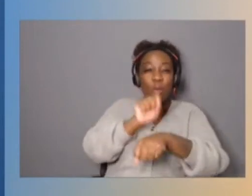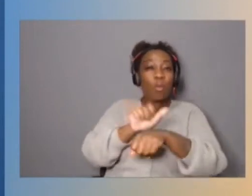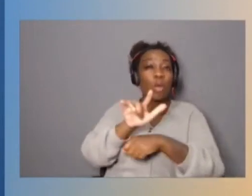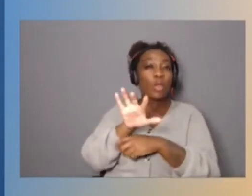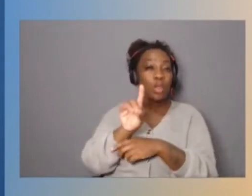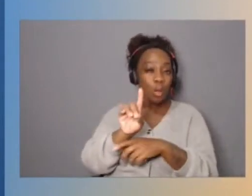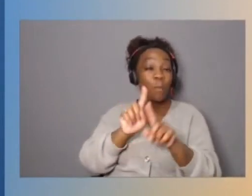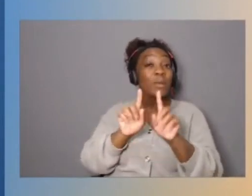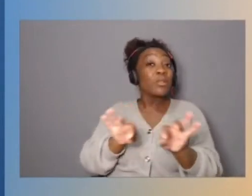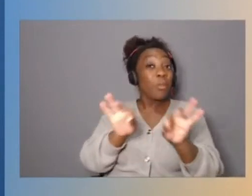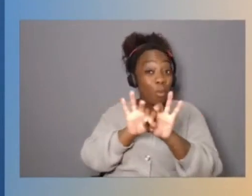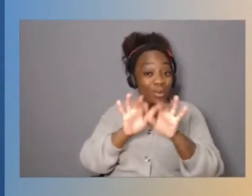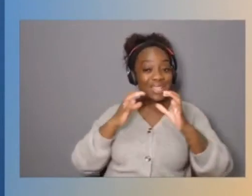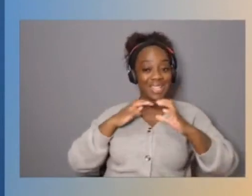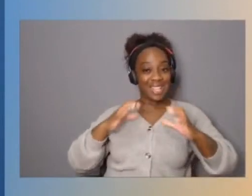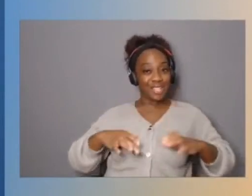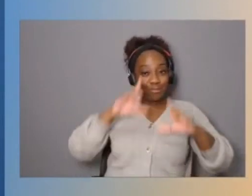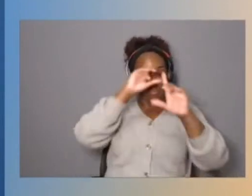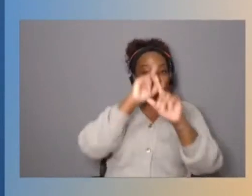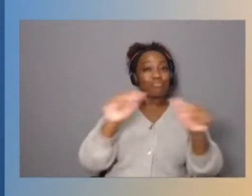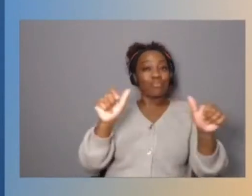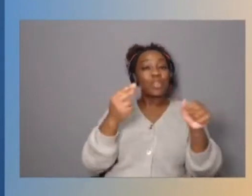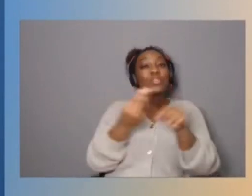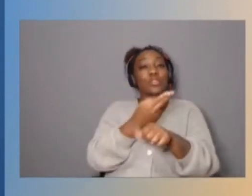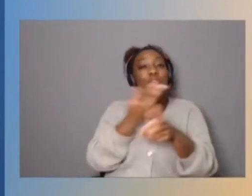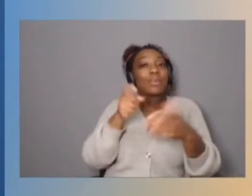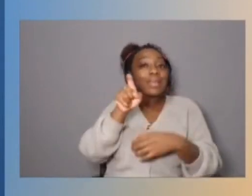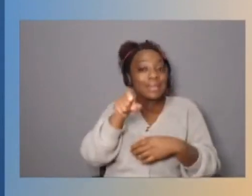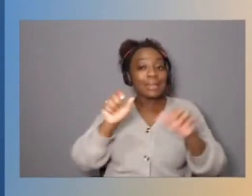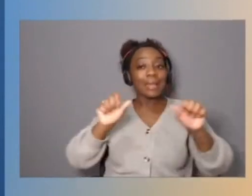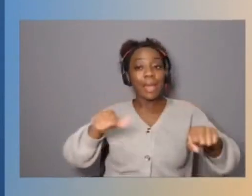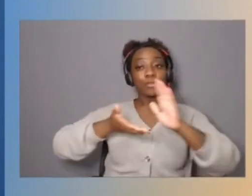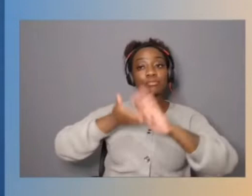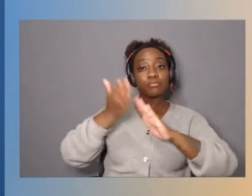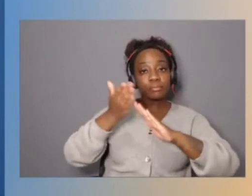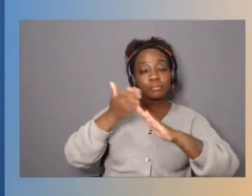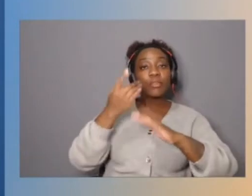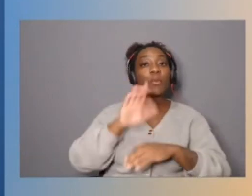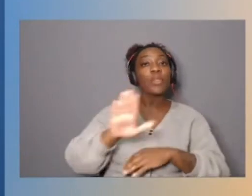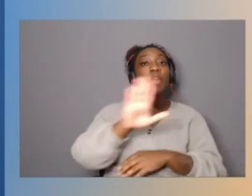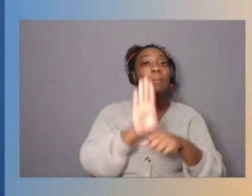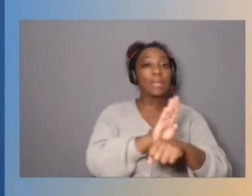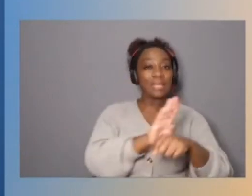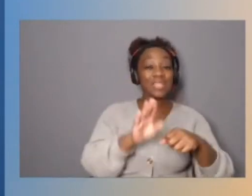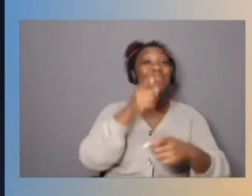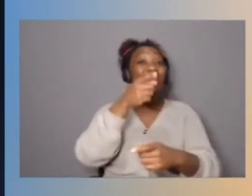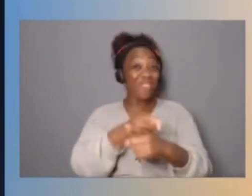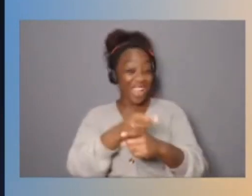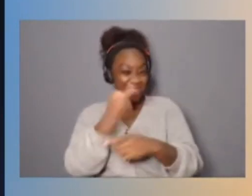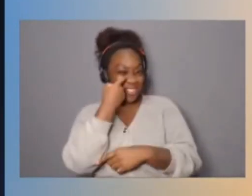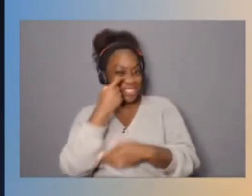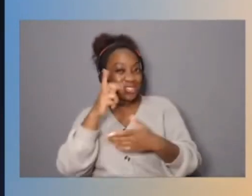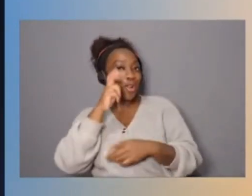to do what they need to run workloads for their businesses. Right, and you heard from Splunk today. And how they optimize their workloads